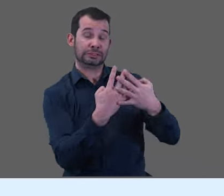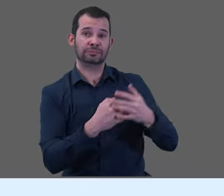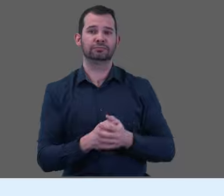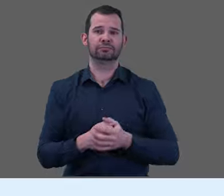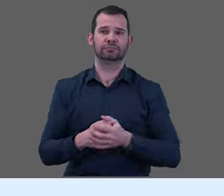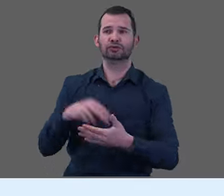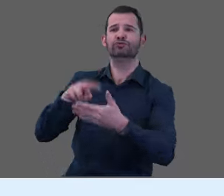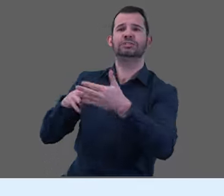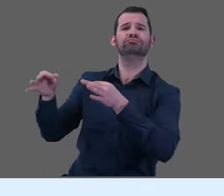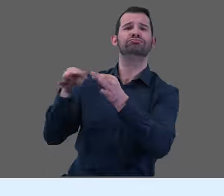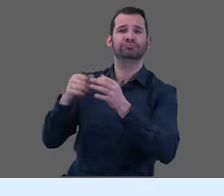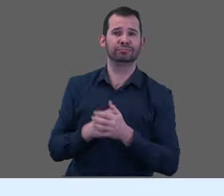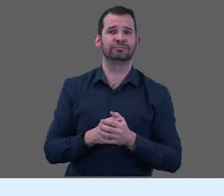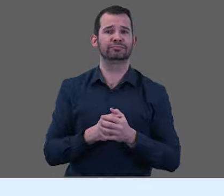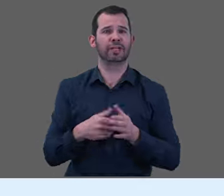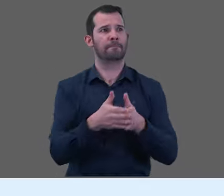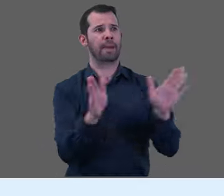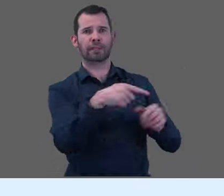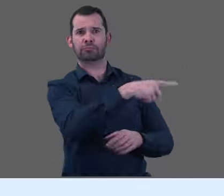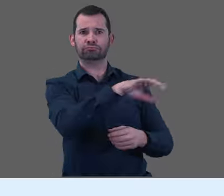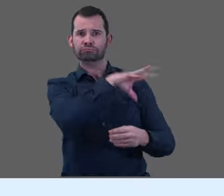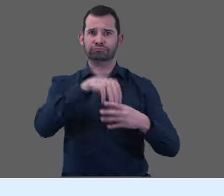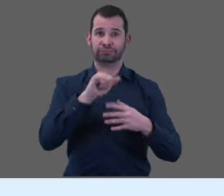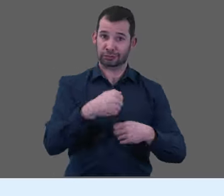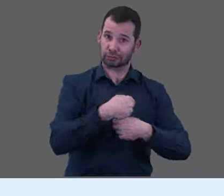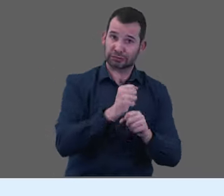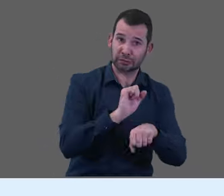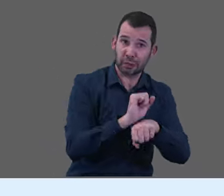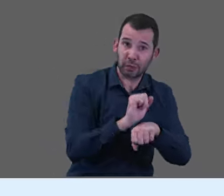readings, public participation in the creation of work,